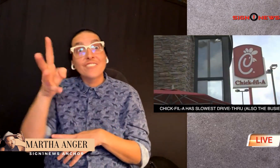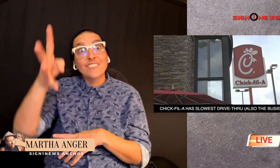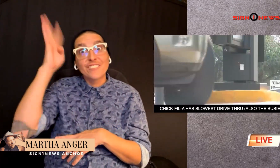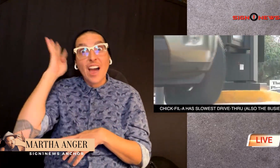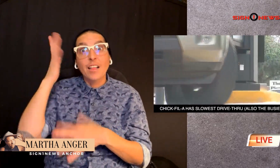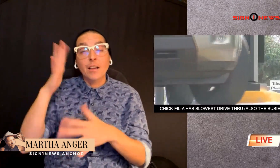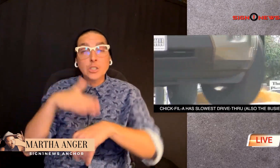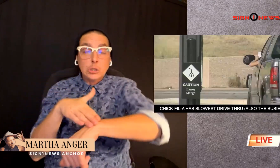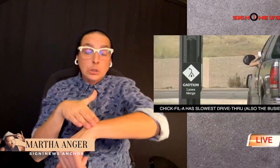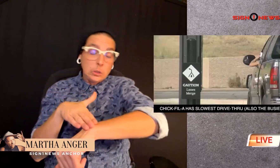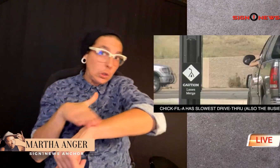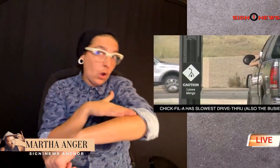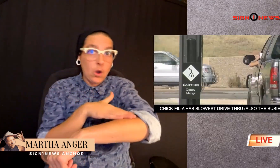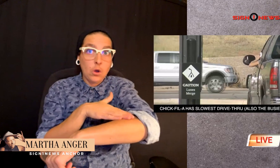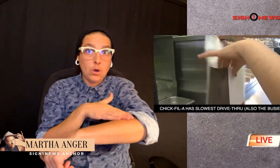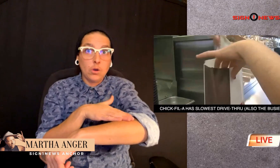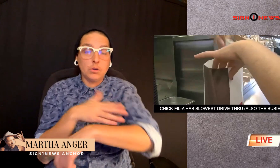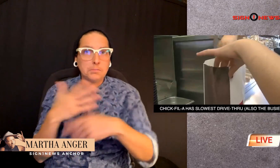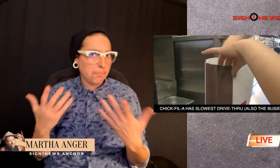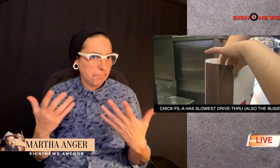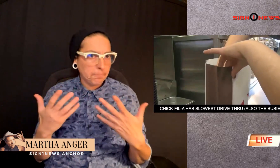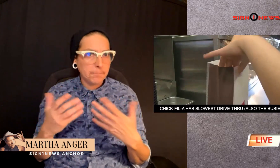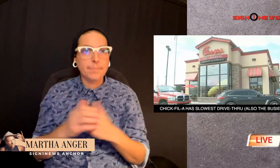And Chick-fil-A is the industry slowest.